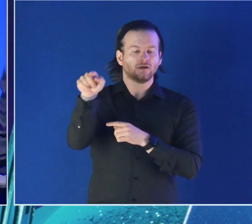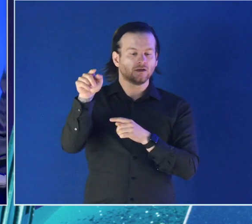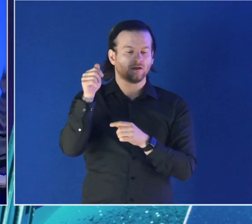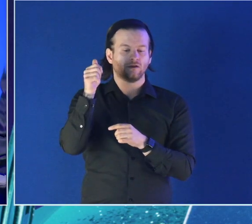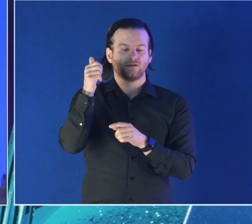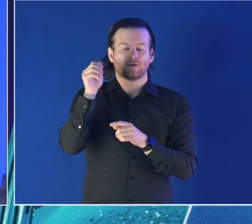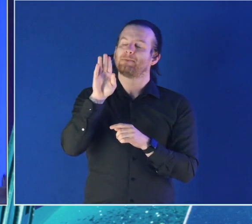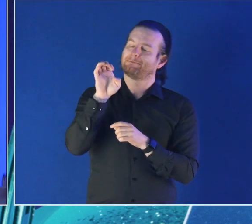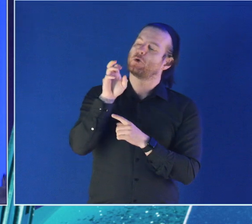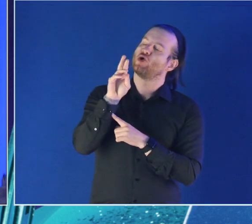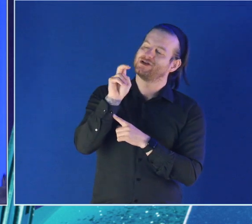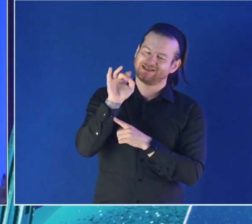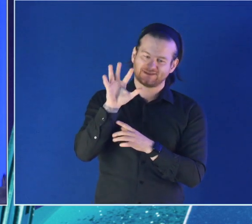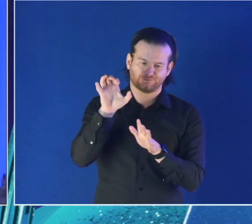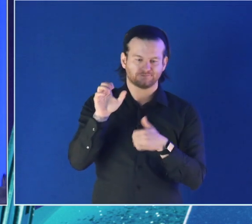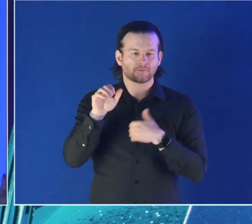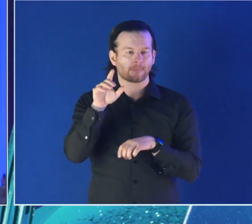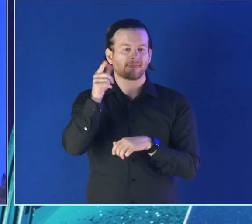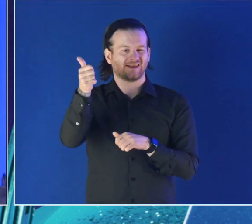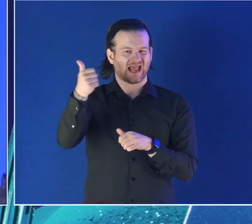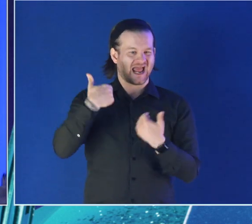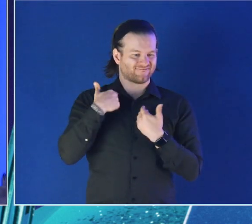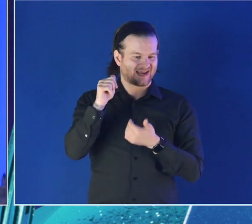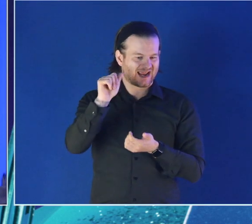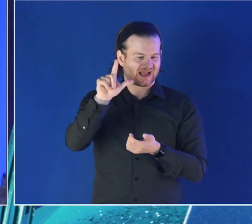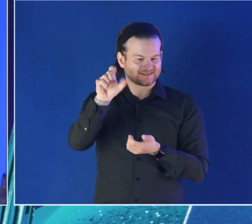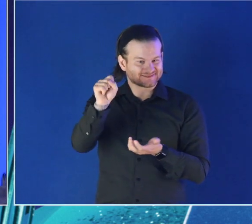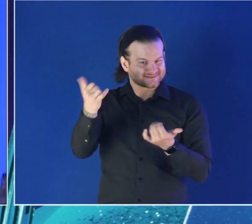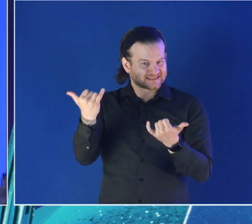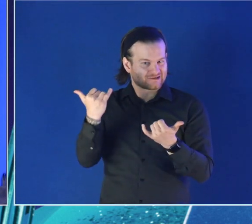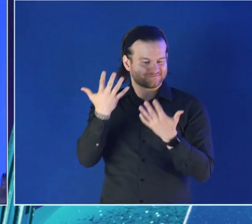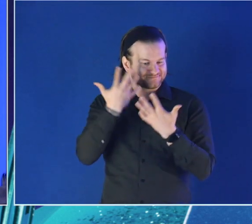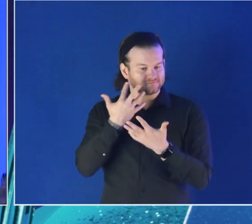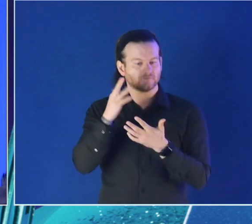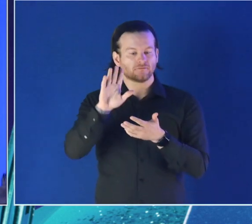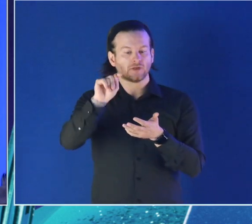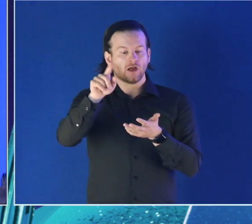who has since passed away last year, a person living with ALS,